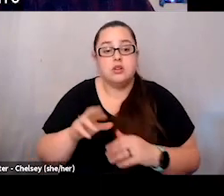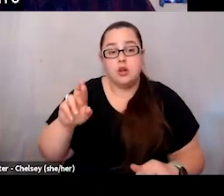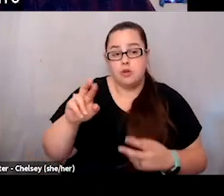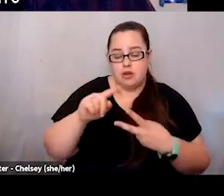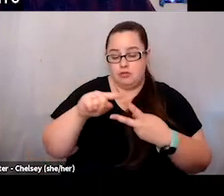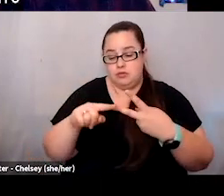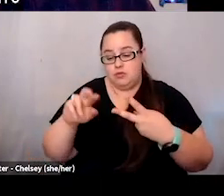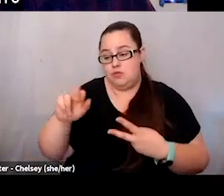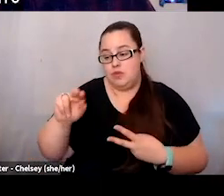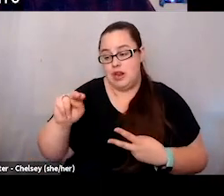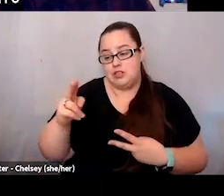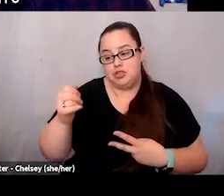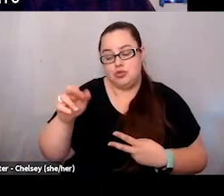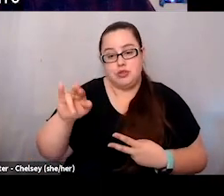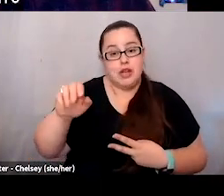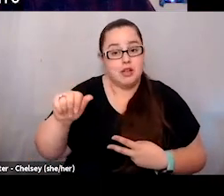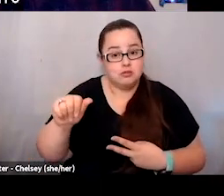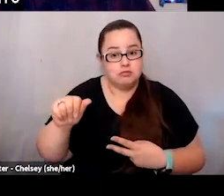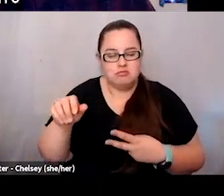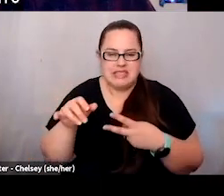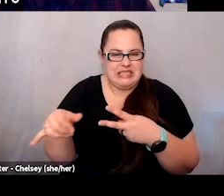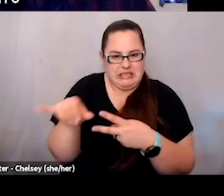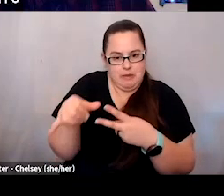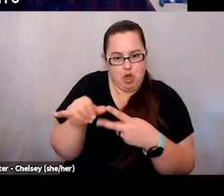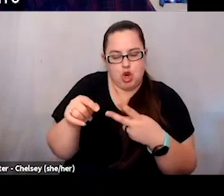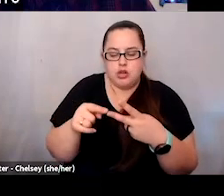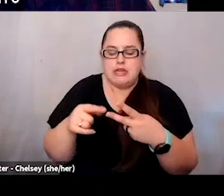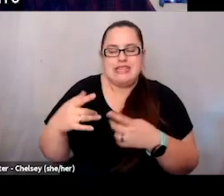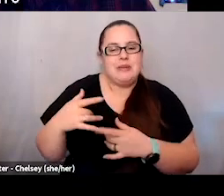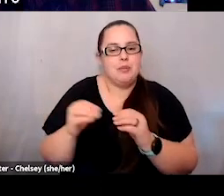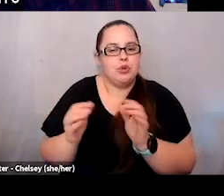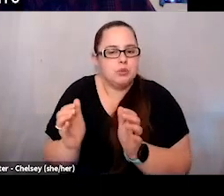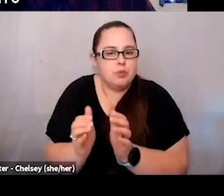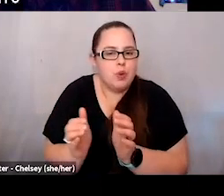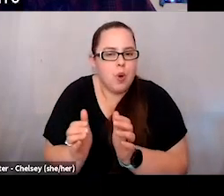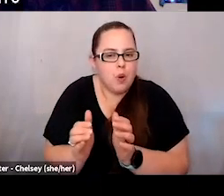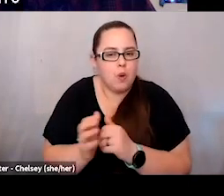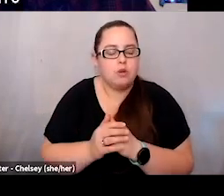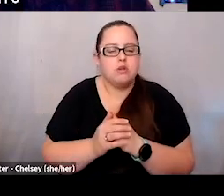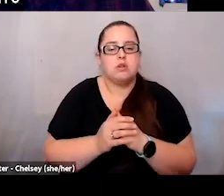reservation, typically smaller than some reservations. Here in California, the closest